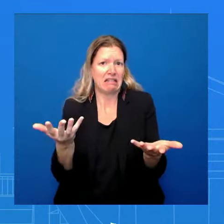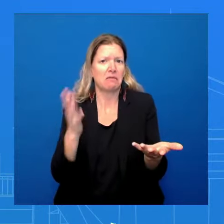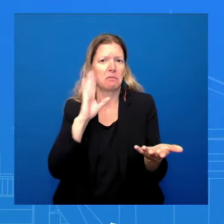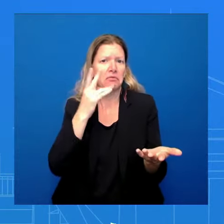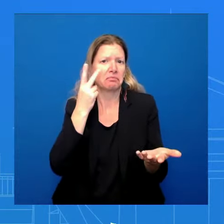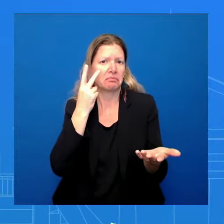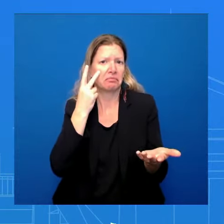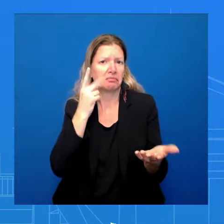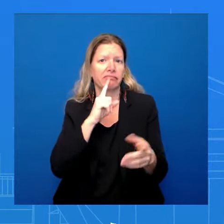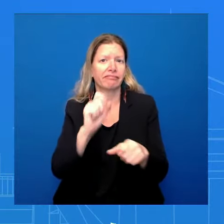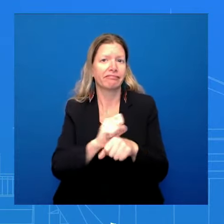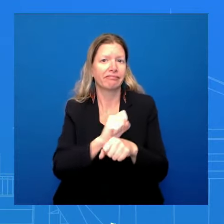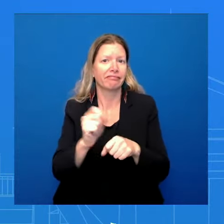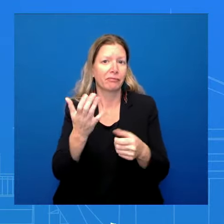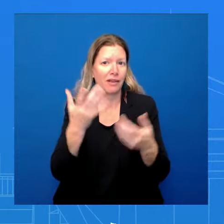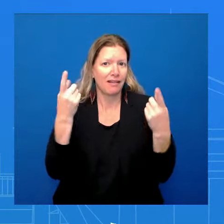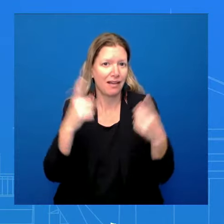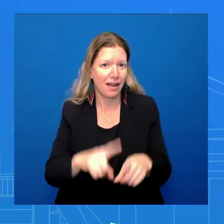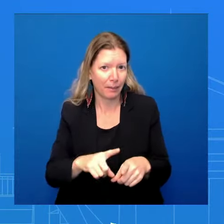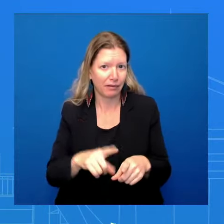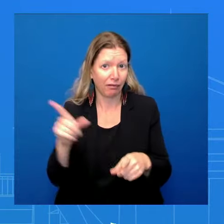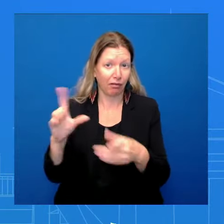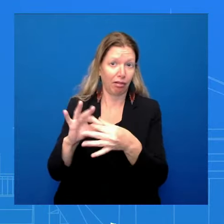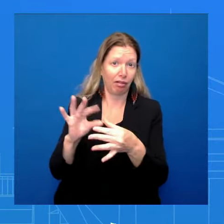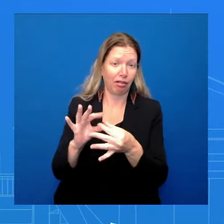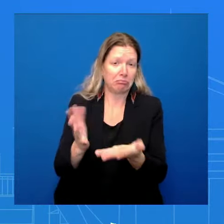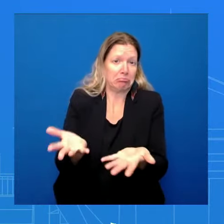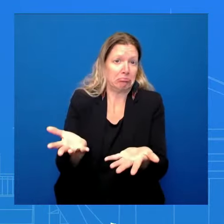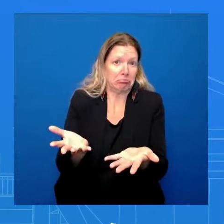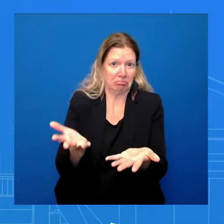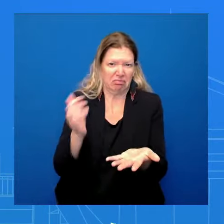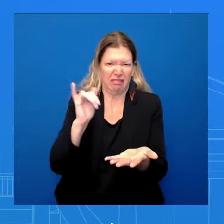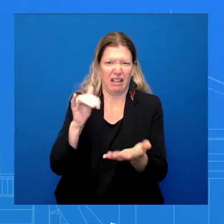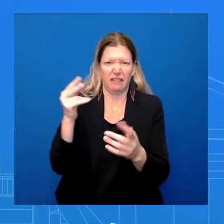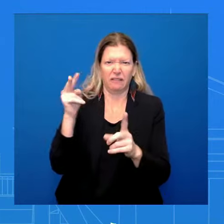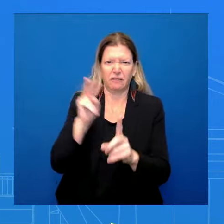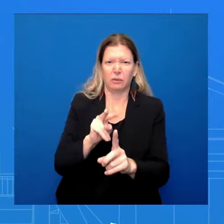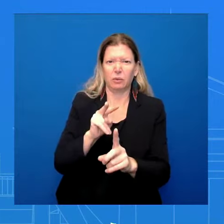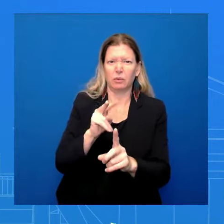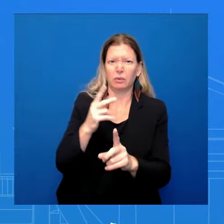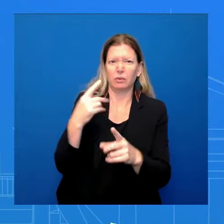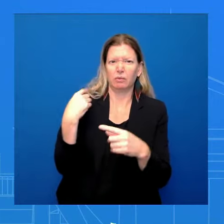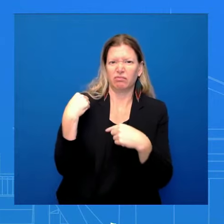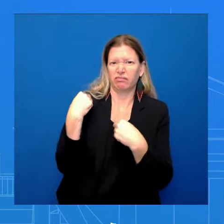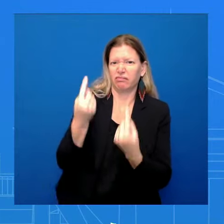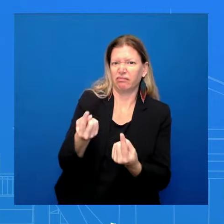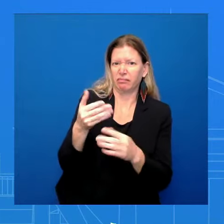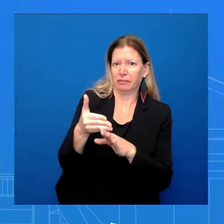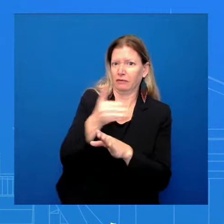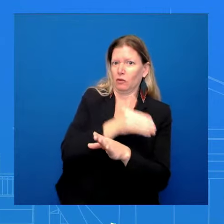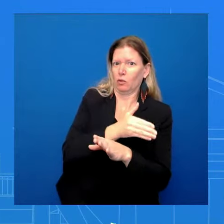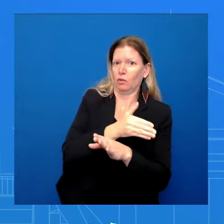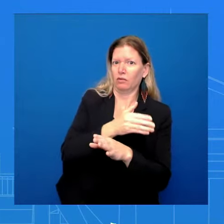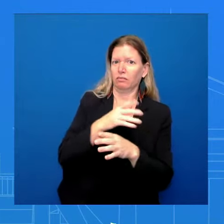and after the visit that talks about the provision of weapons by North Korea to Russia to kill Ukrainians